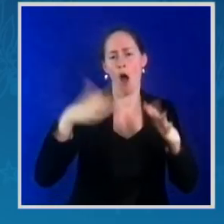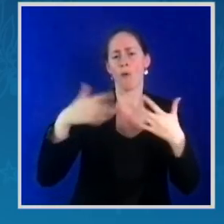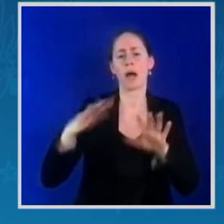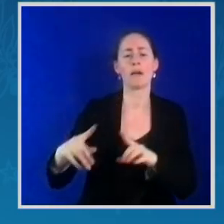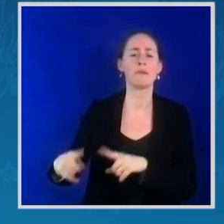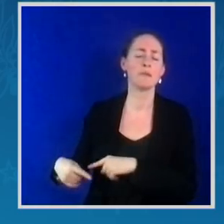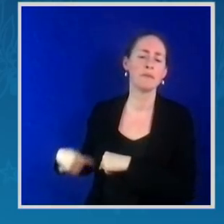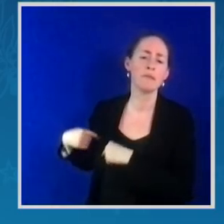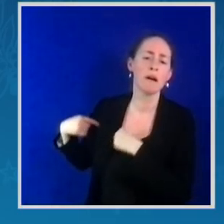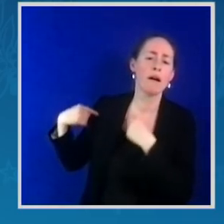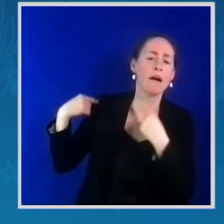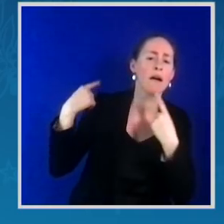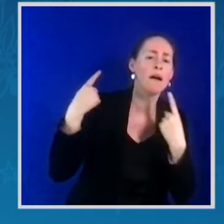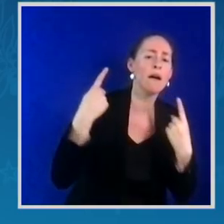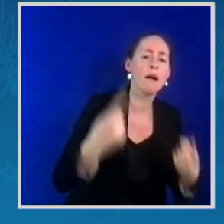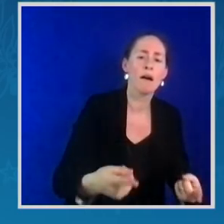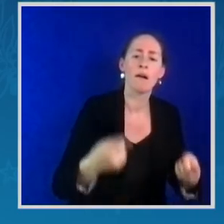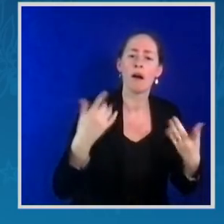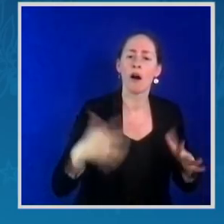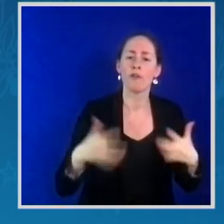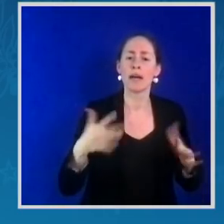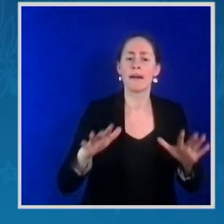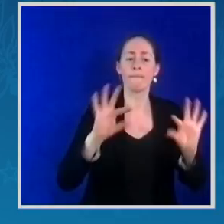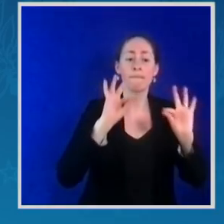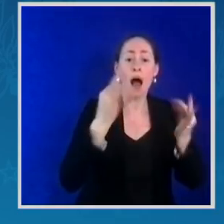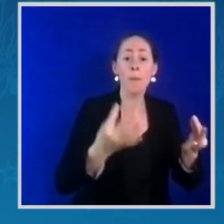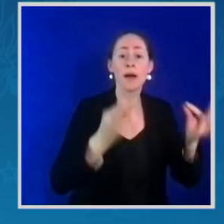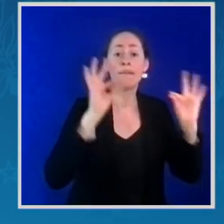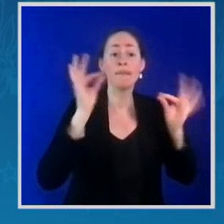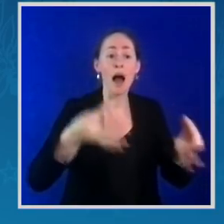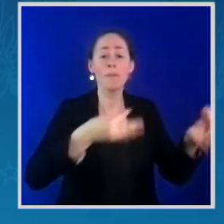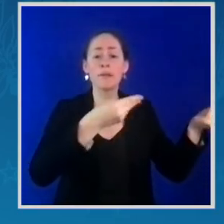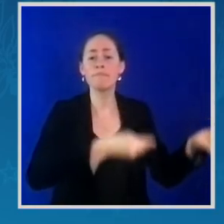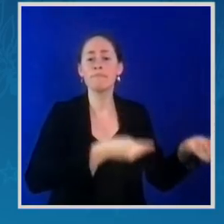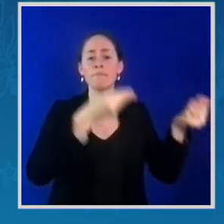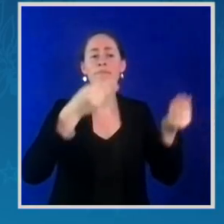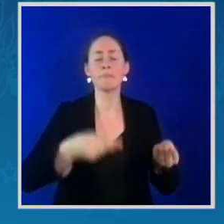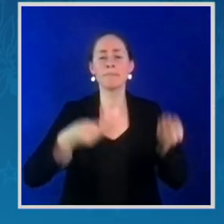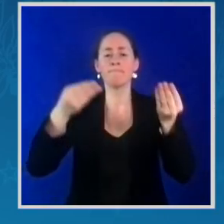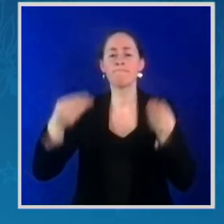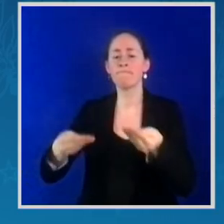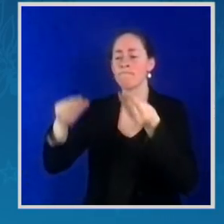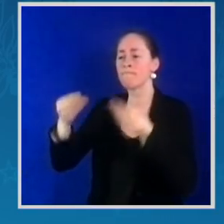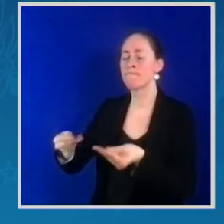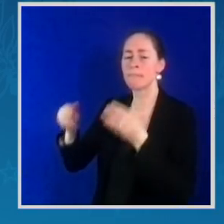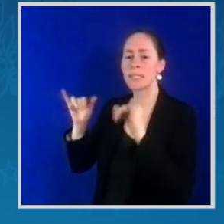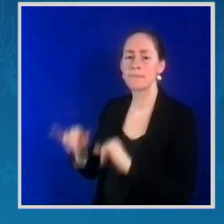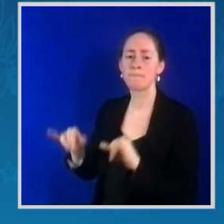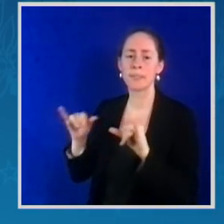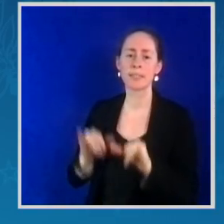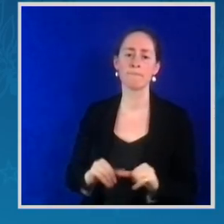it is not a new issue for the United States to feel the effects of those root causes on our shores.